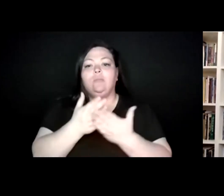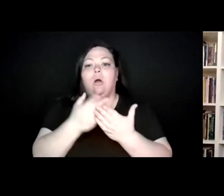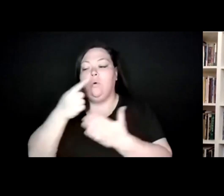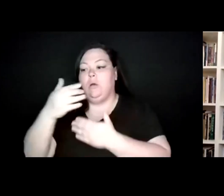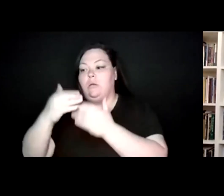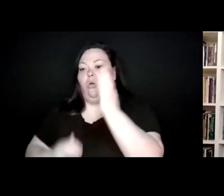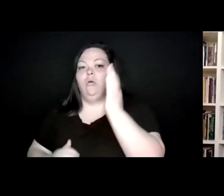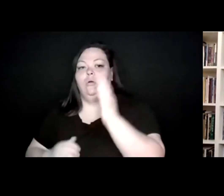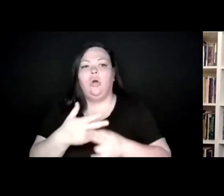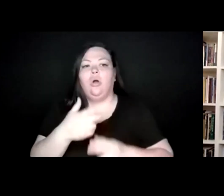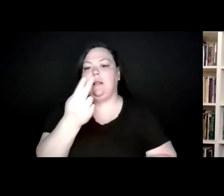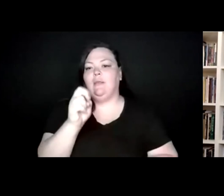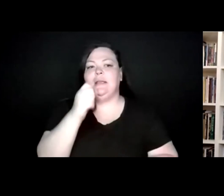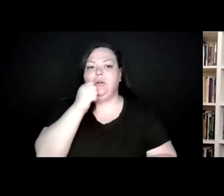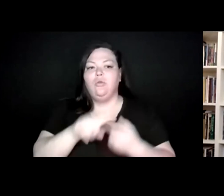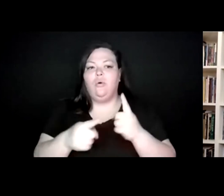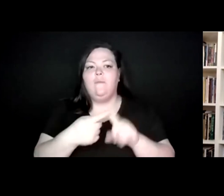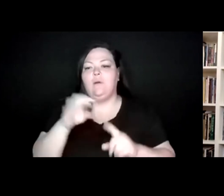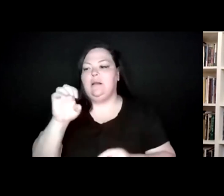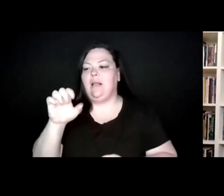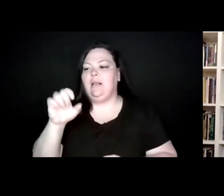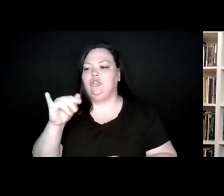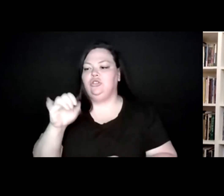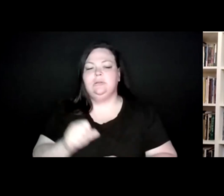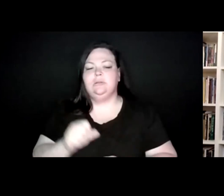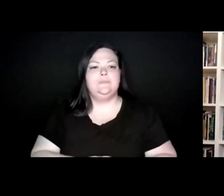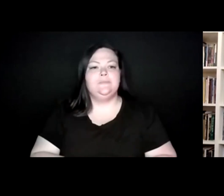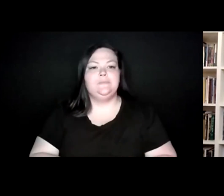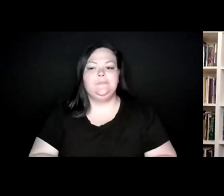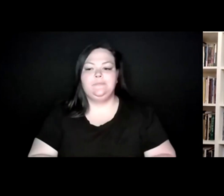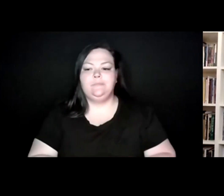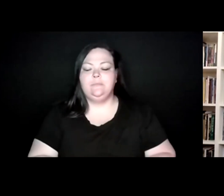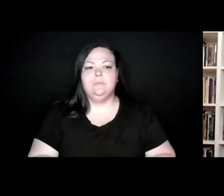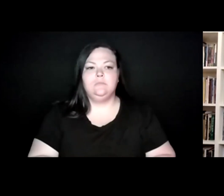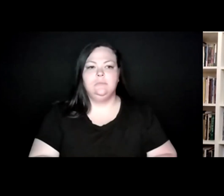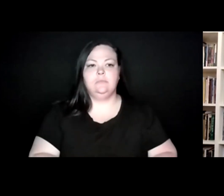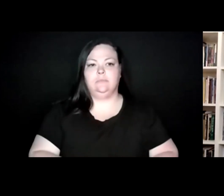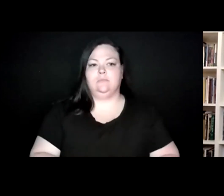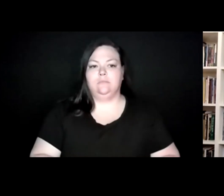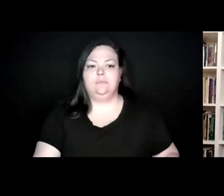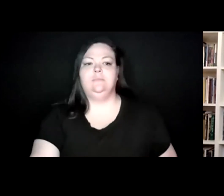the girlfriend elegies. "The Girlfriend Elegies"